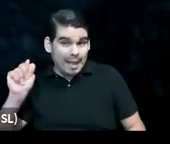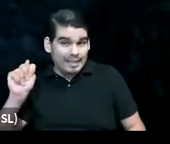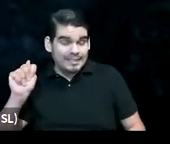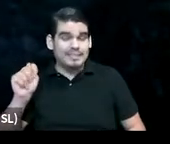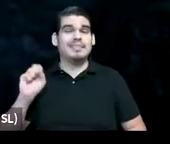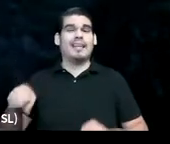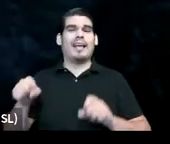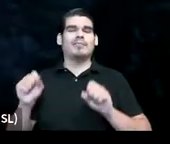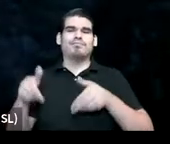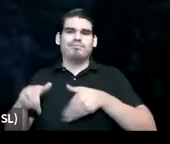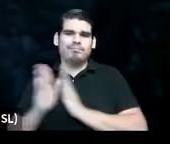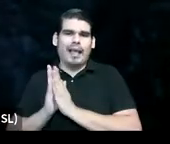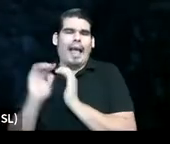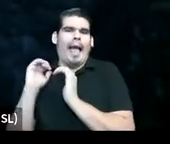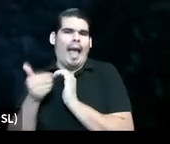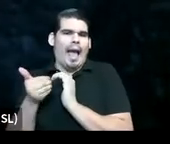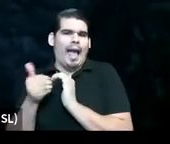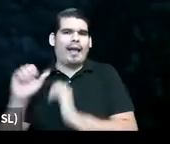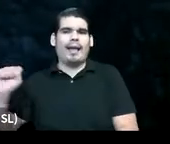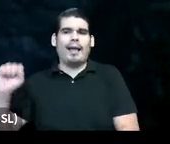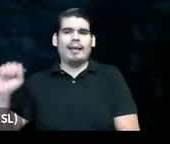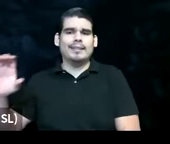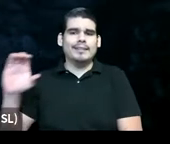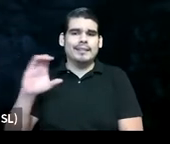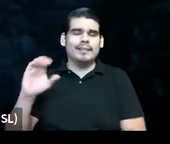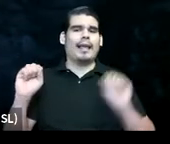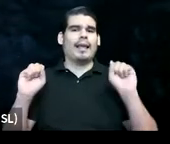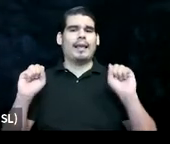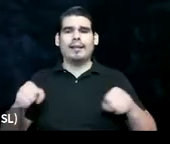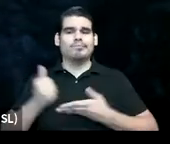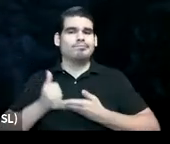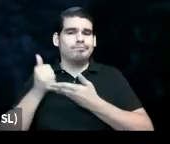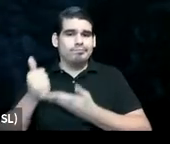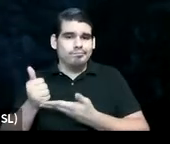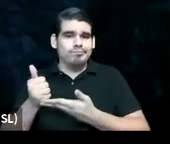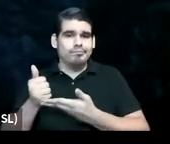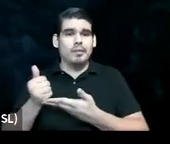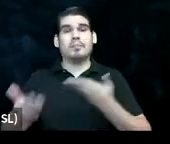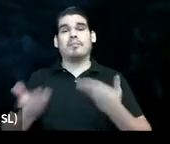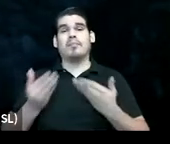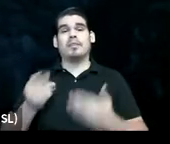It is just in general what you want our organization to help you with and how we can help you do that. Which might just simply be